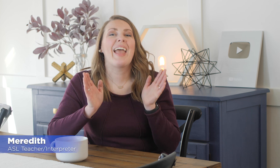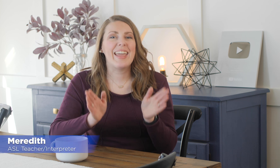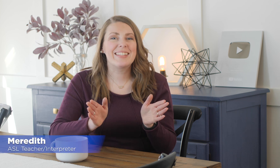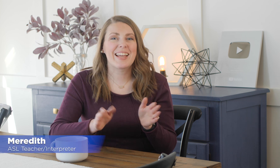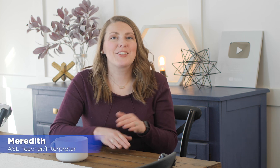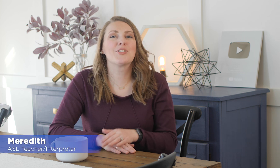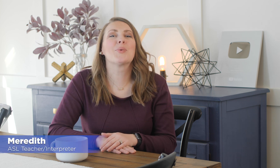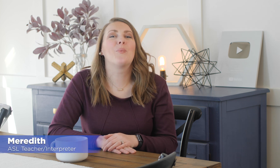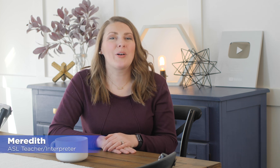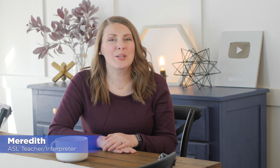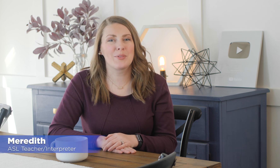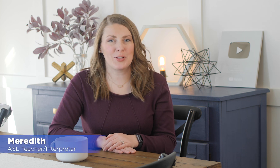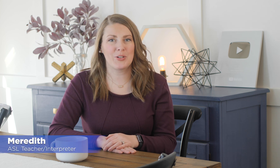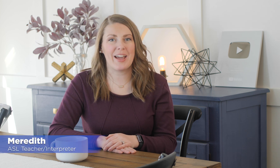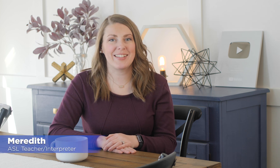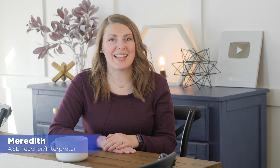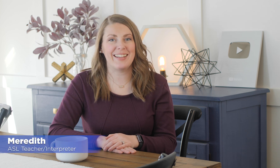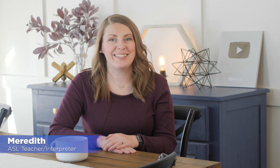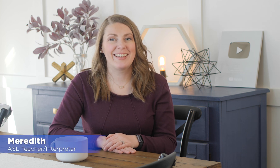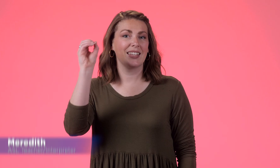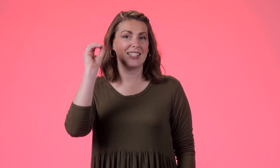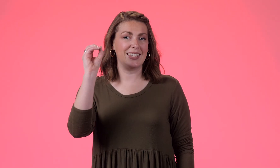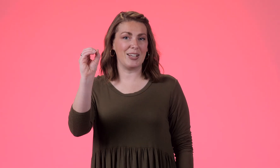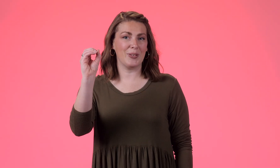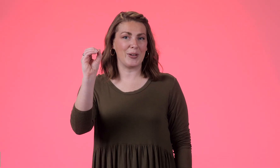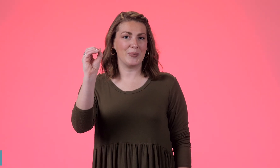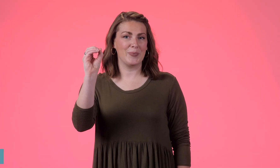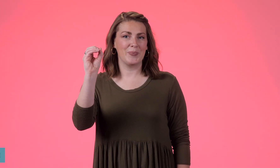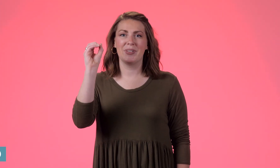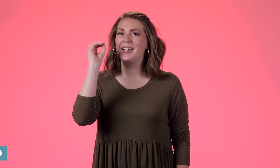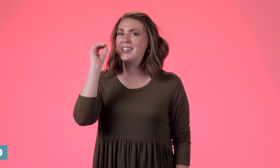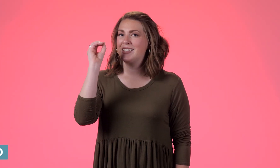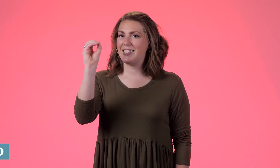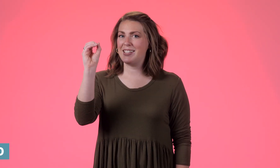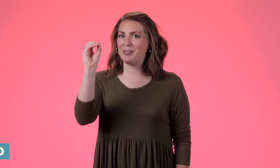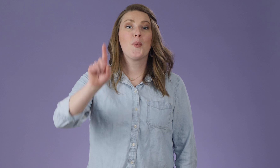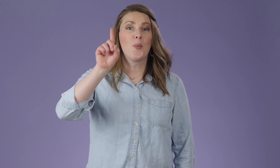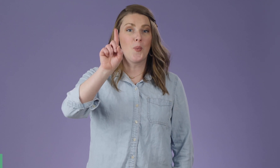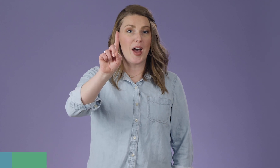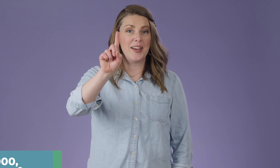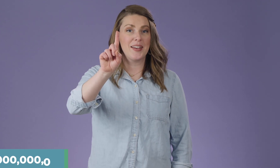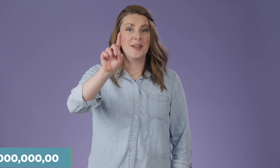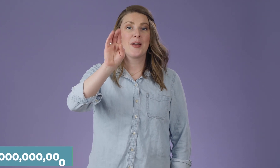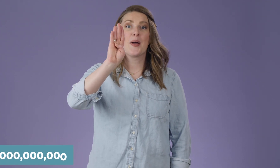Hey signers! Welcome to Learn How to Sign. In today's video you are going to learn how to sign